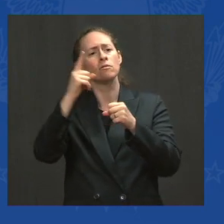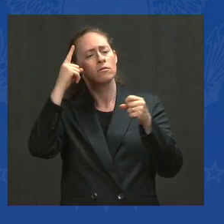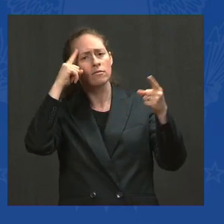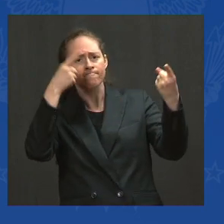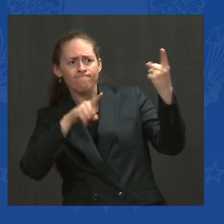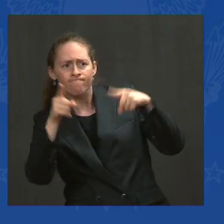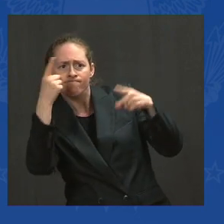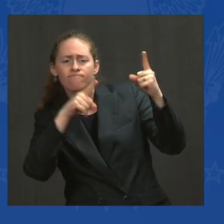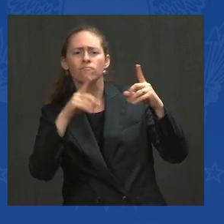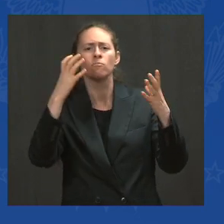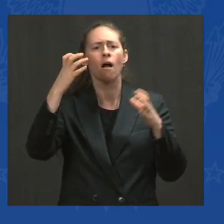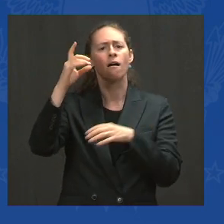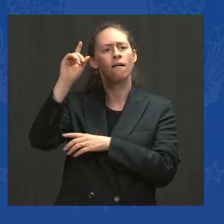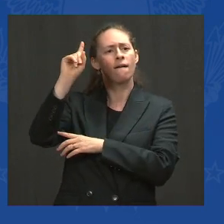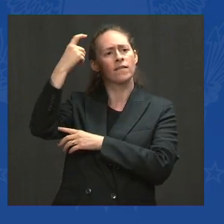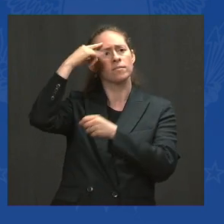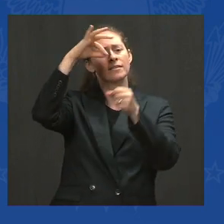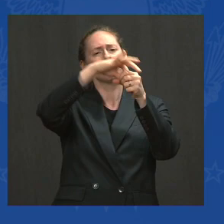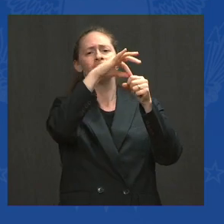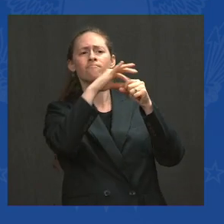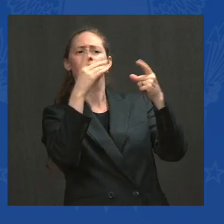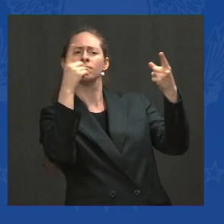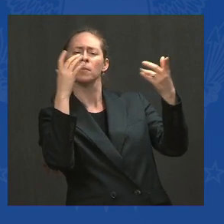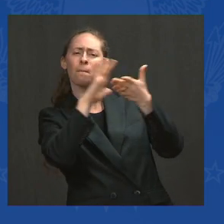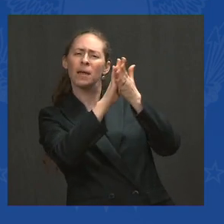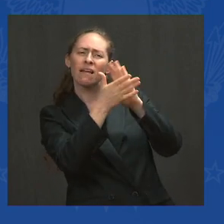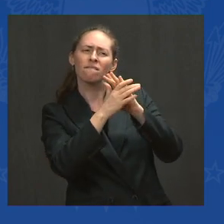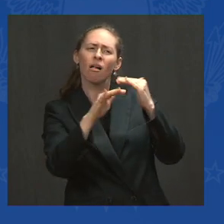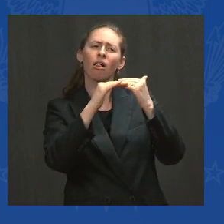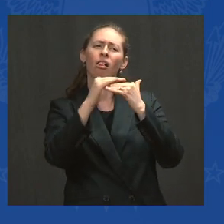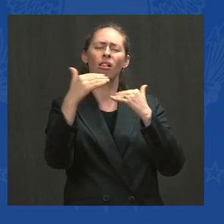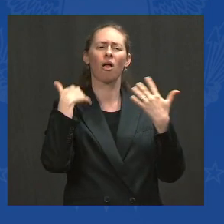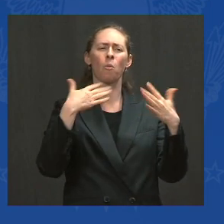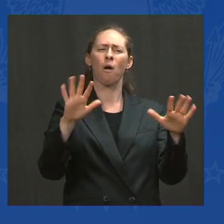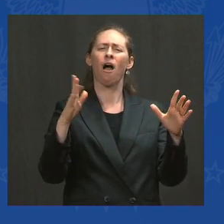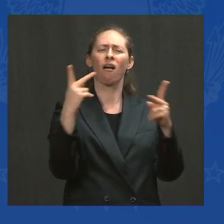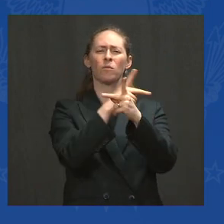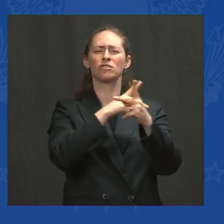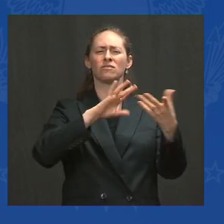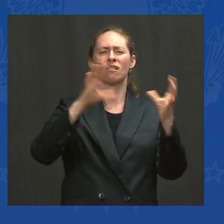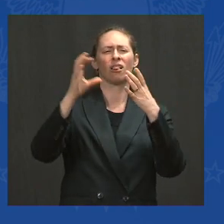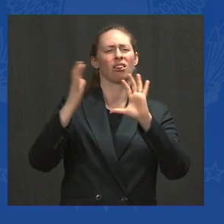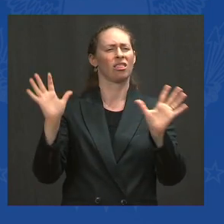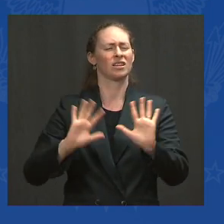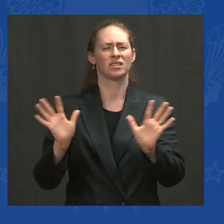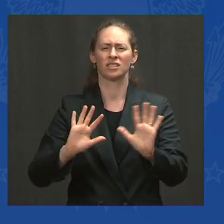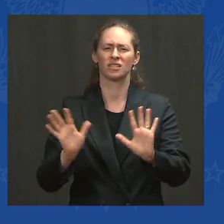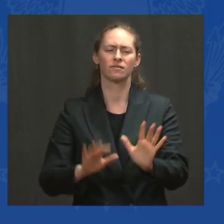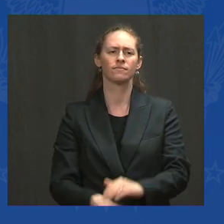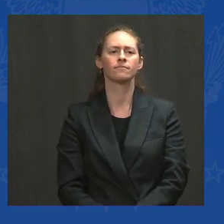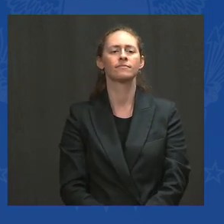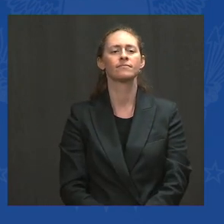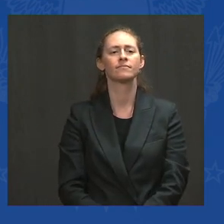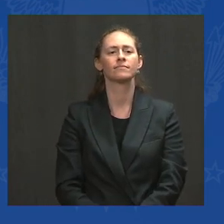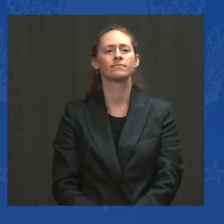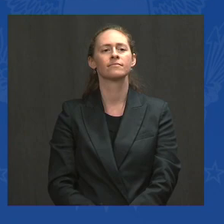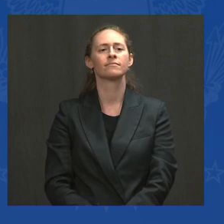end this senseless violence. I've asked Secretary of State Blinken and our Special Representative for Afghanistan Reconciliation